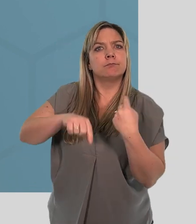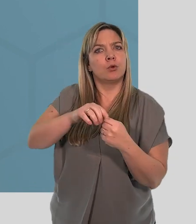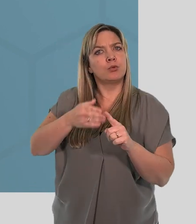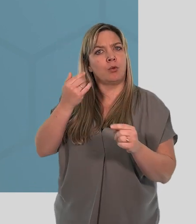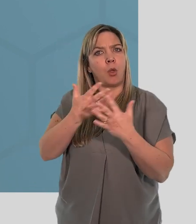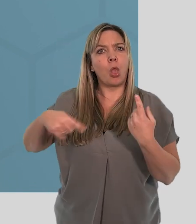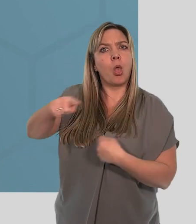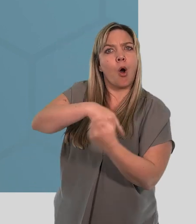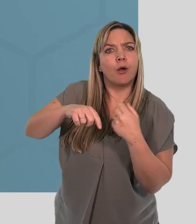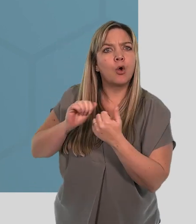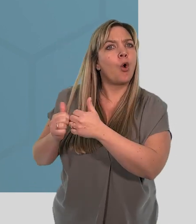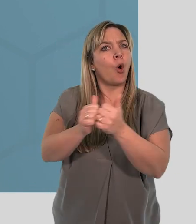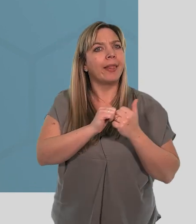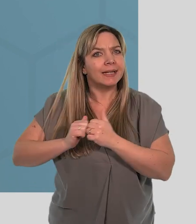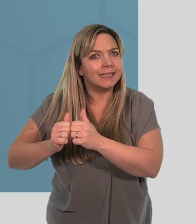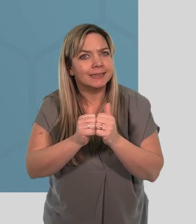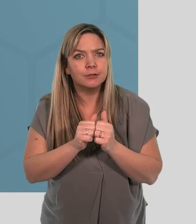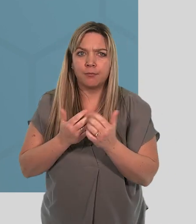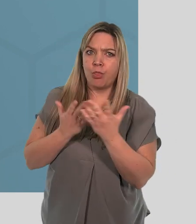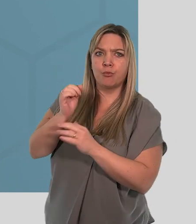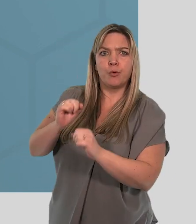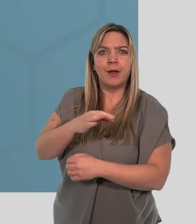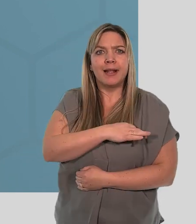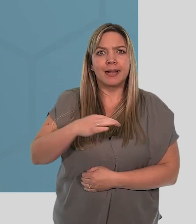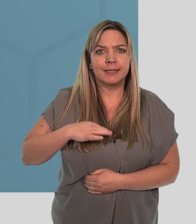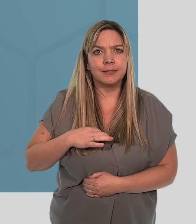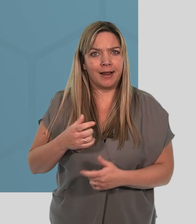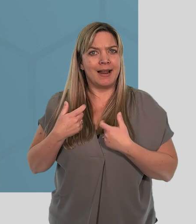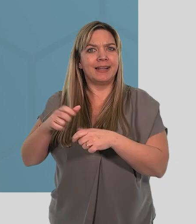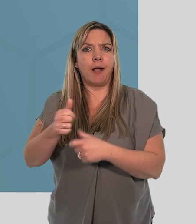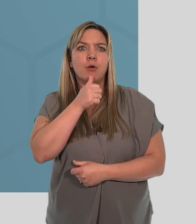failure of prior checkpoint inhibitors, despite very little evidence to support this.